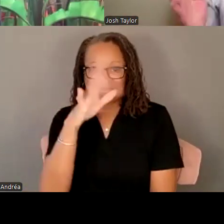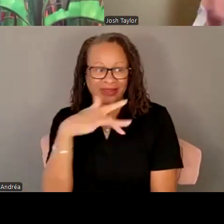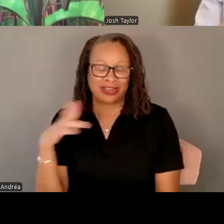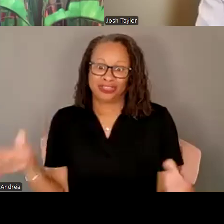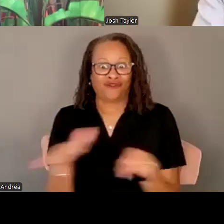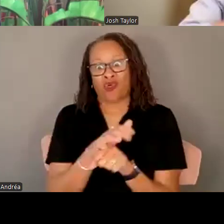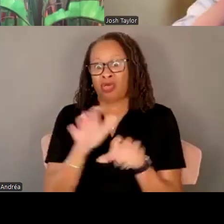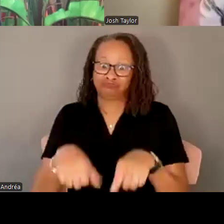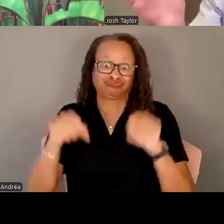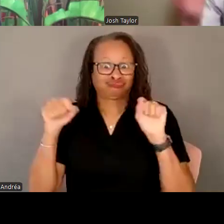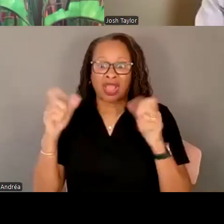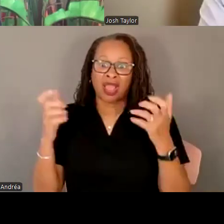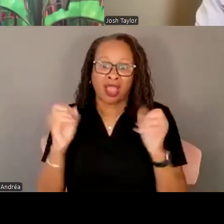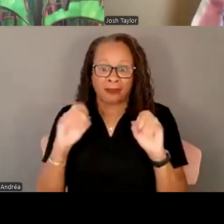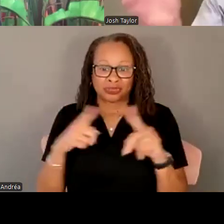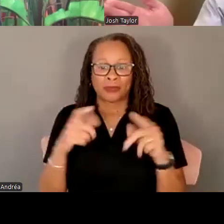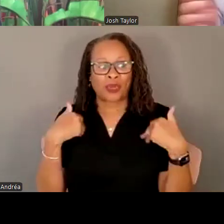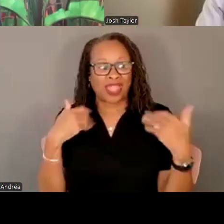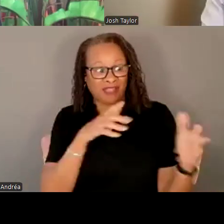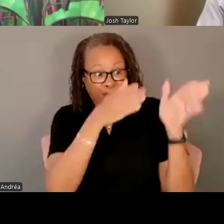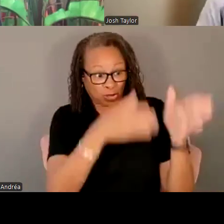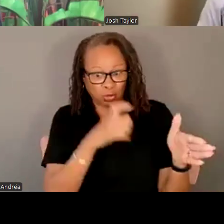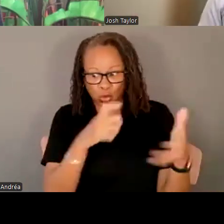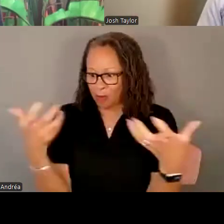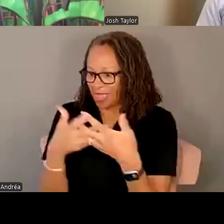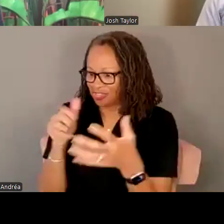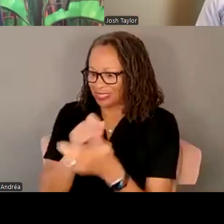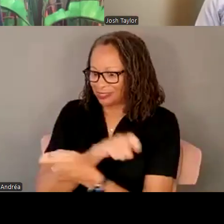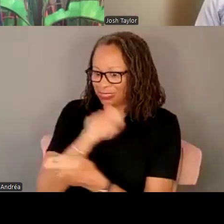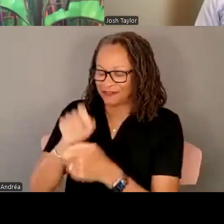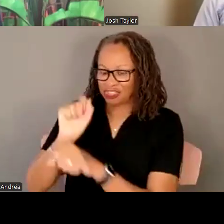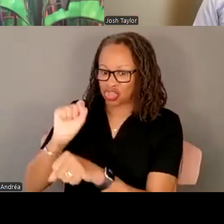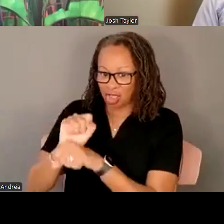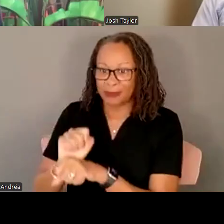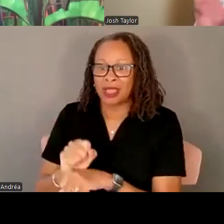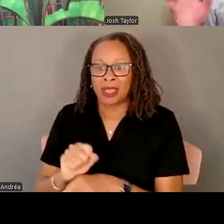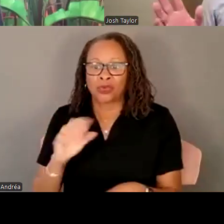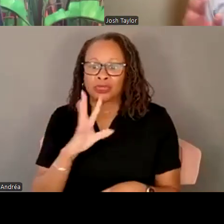but we have a person that's a match for that specific job." And I think we'll talk a little bit about that when we talk about sort of job carving